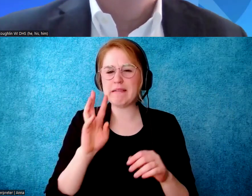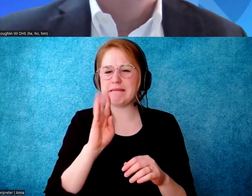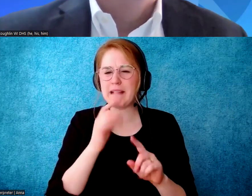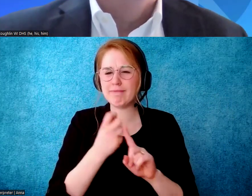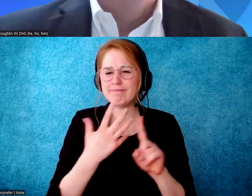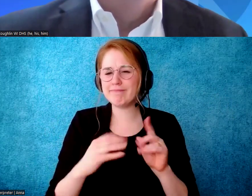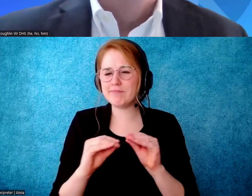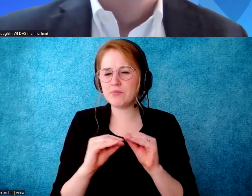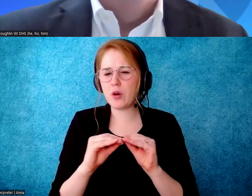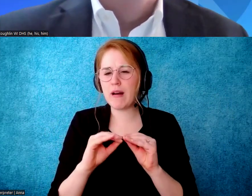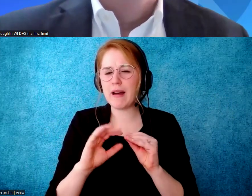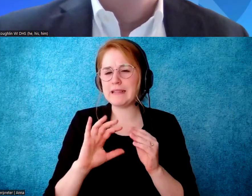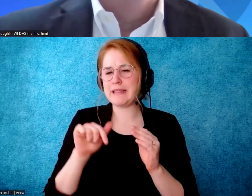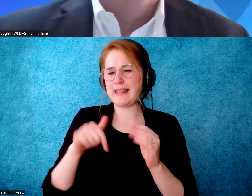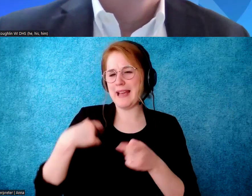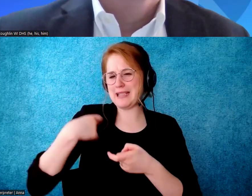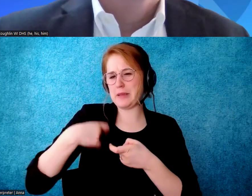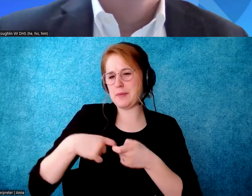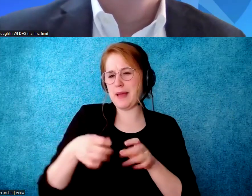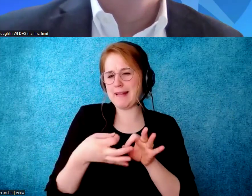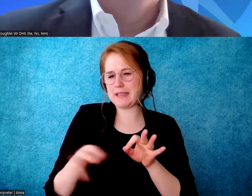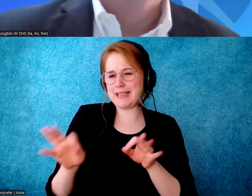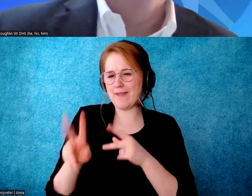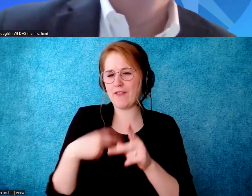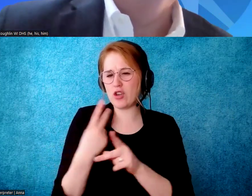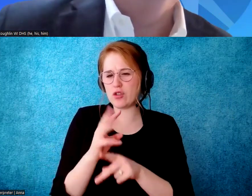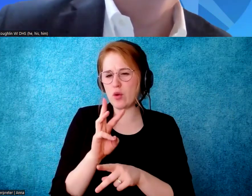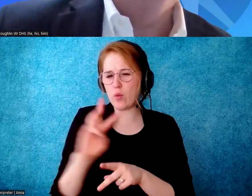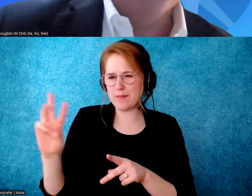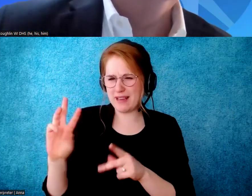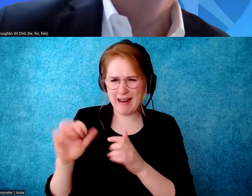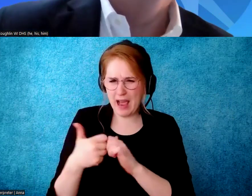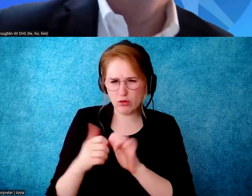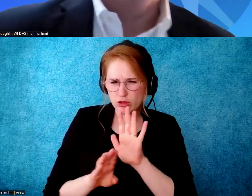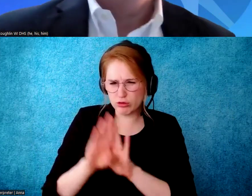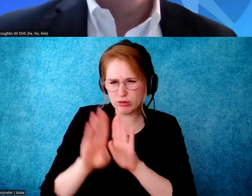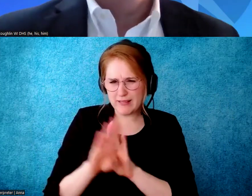how you created the Spanish language version of the website as separate for targeted marketing.